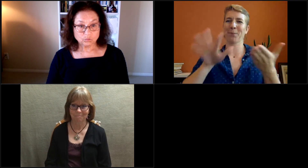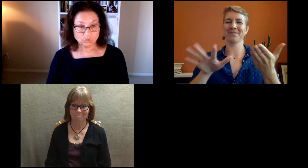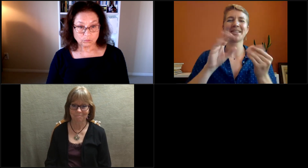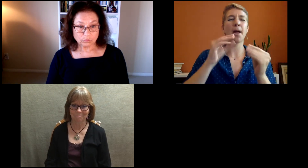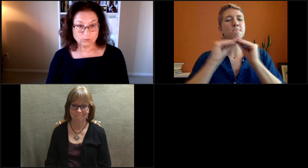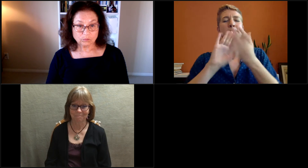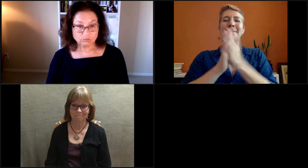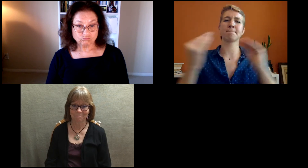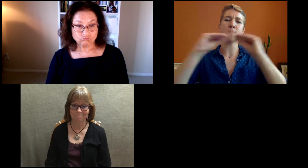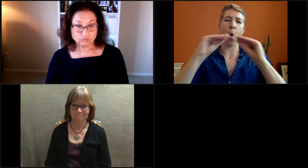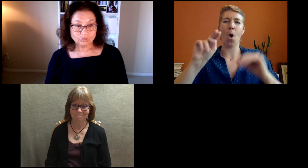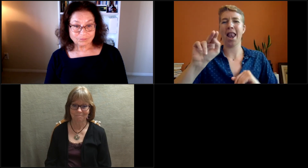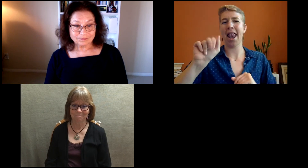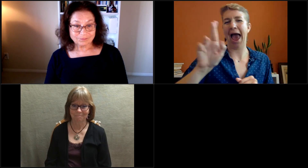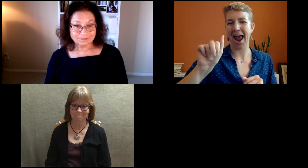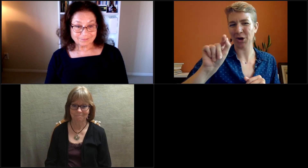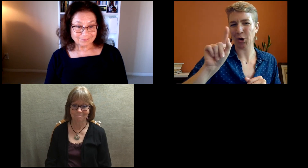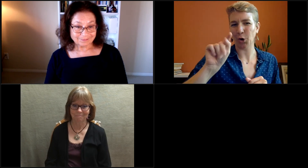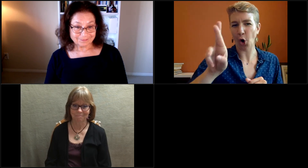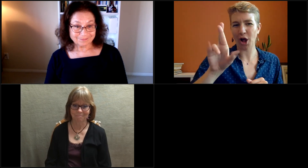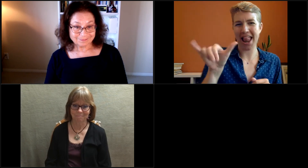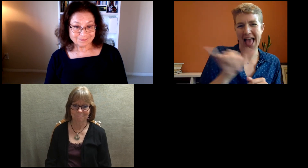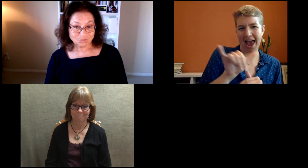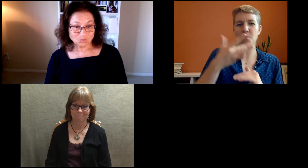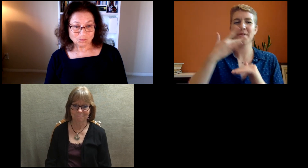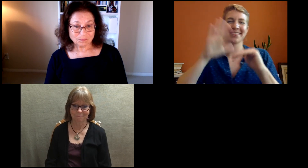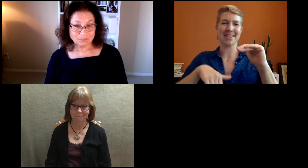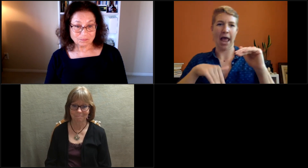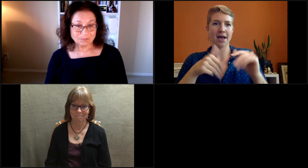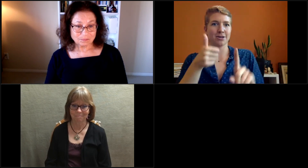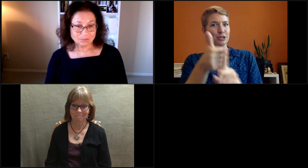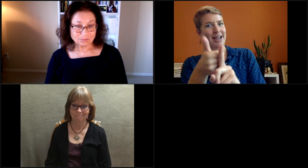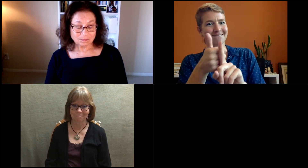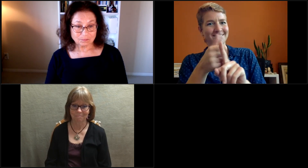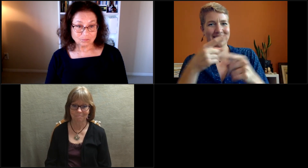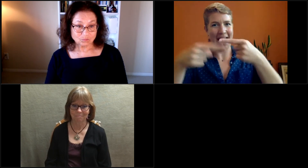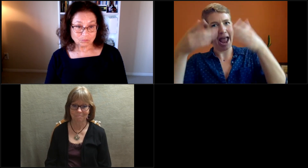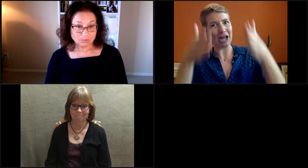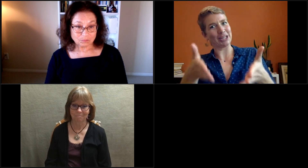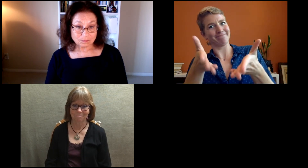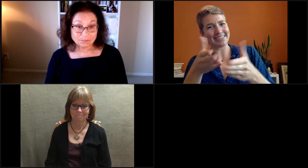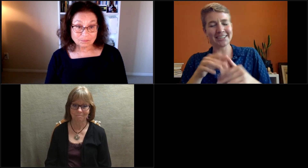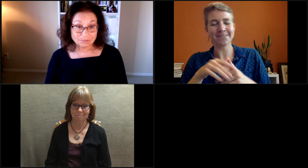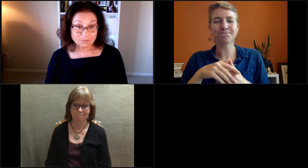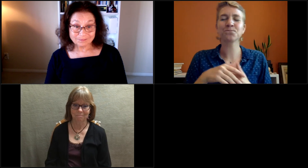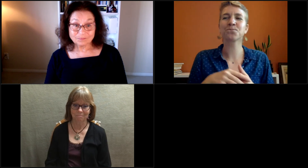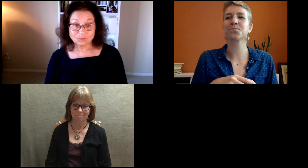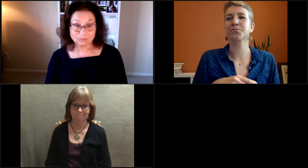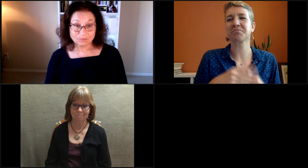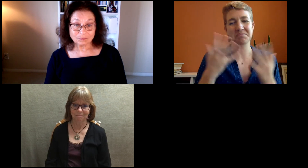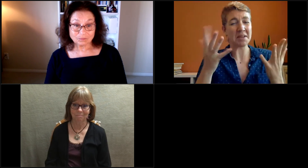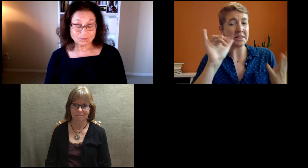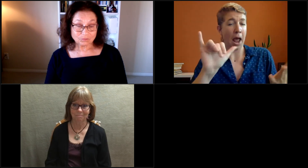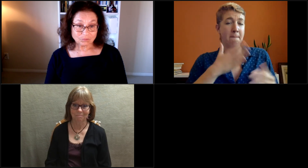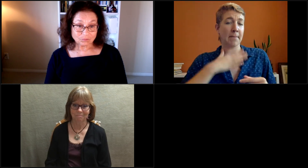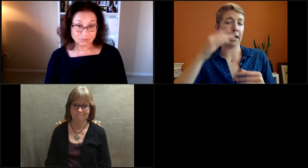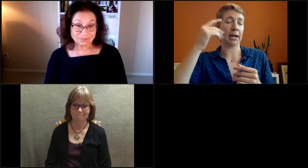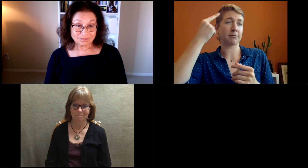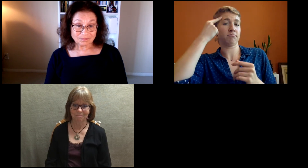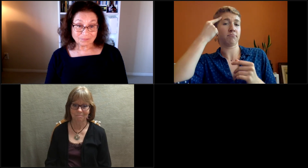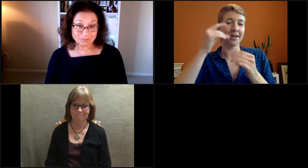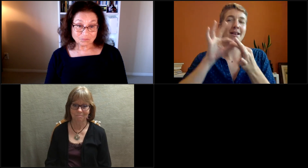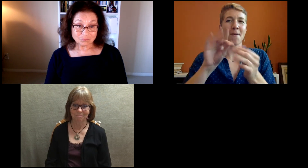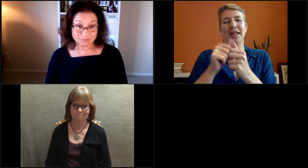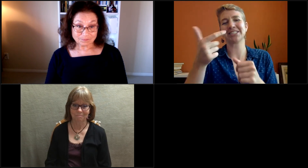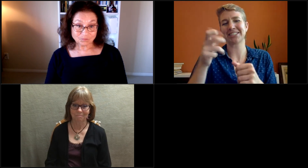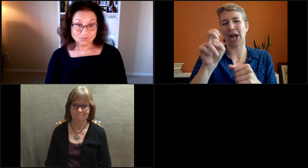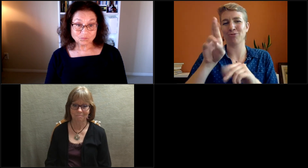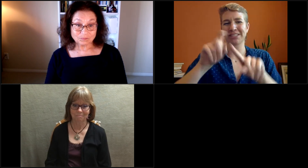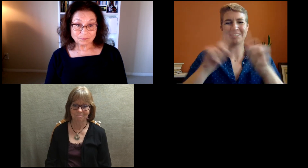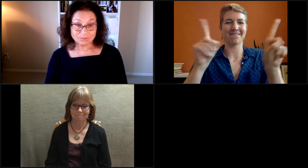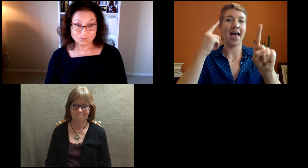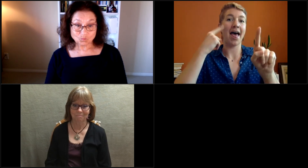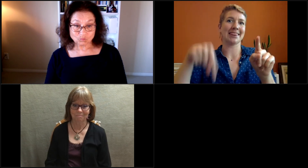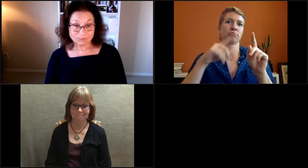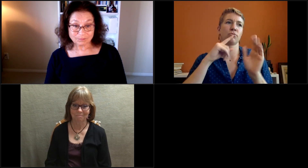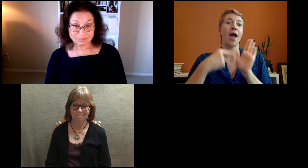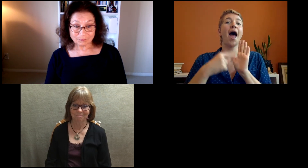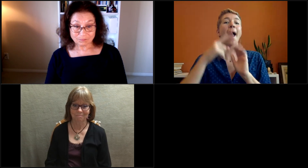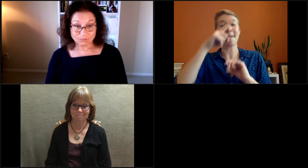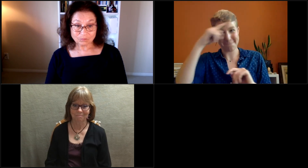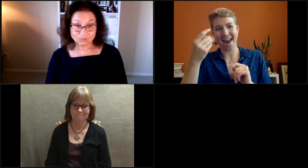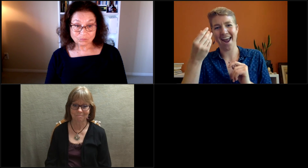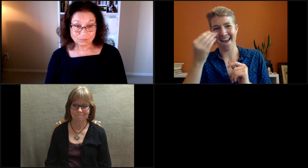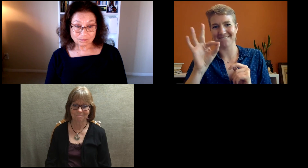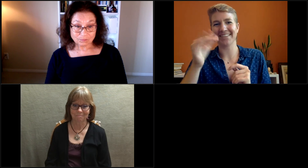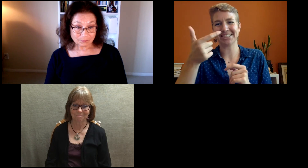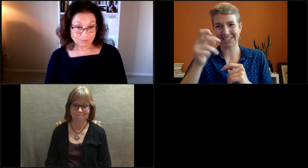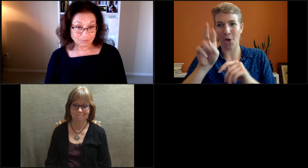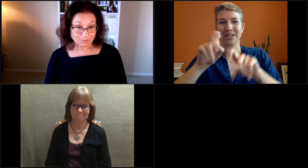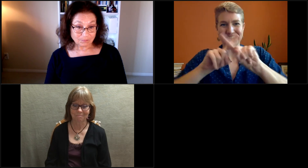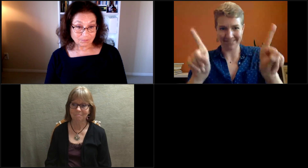And you try to remove that and make it more like you’re the narrator to the story, and not a part of the story as the signer. So that’s what I think when it comes to genre difference. I think that’s what this is highlighting.